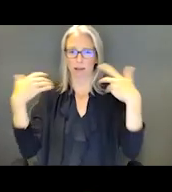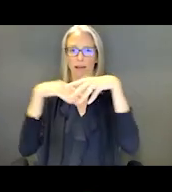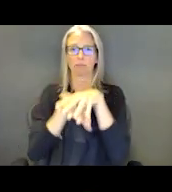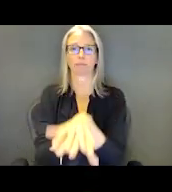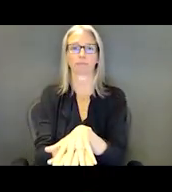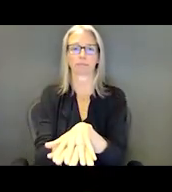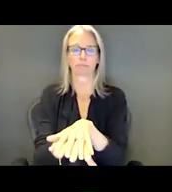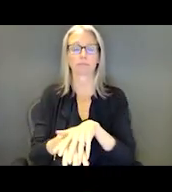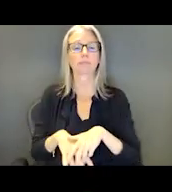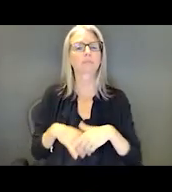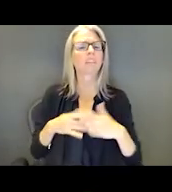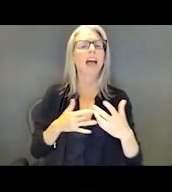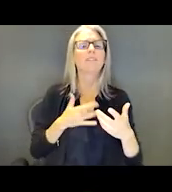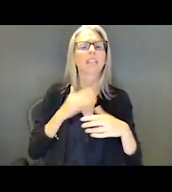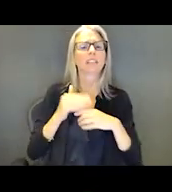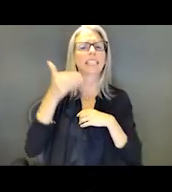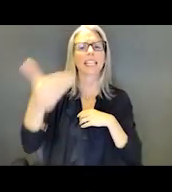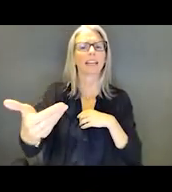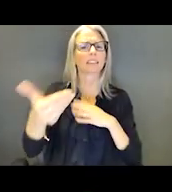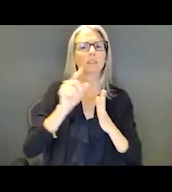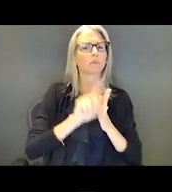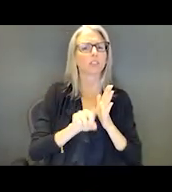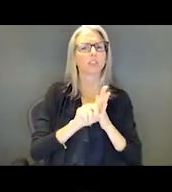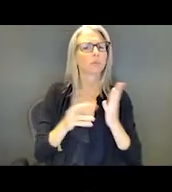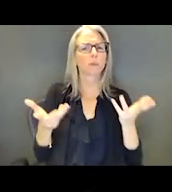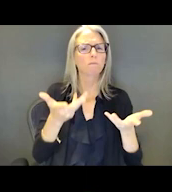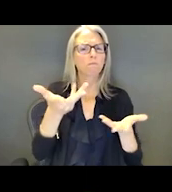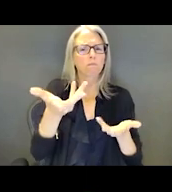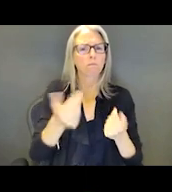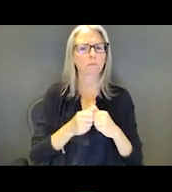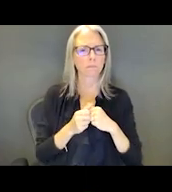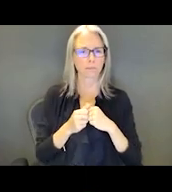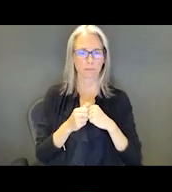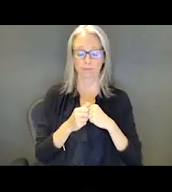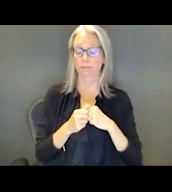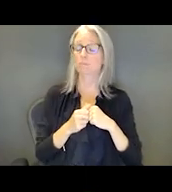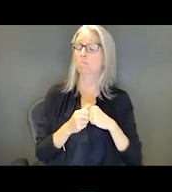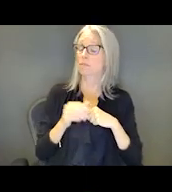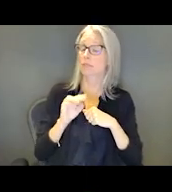Yeah, absolutely. So the pass project, which I always had the honor of carrying to this